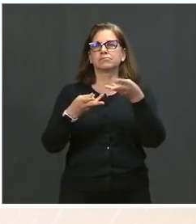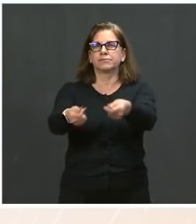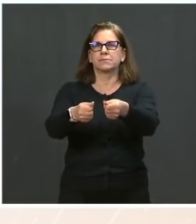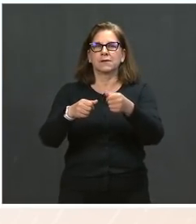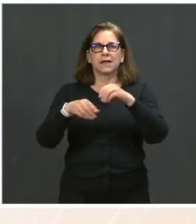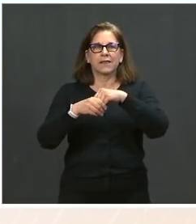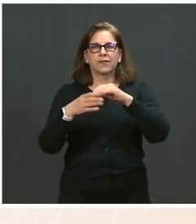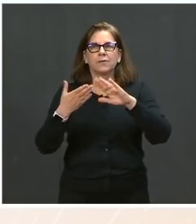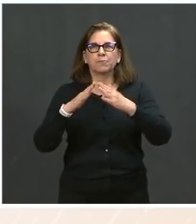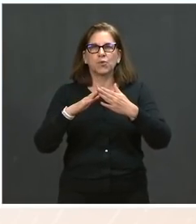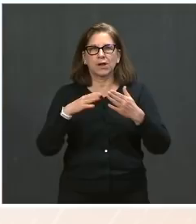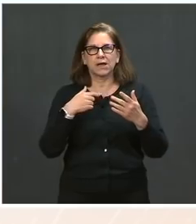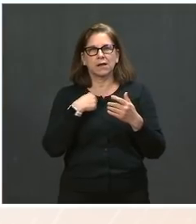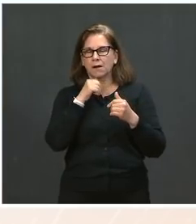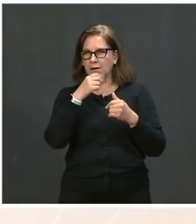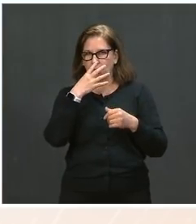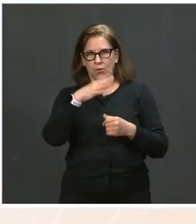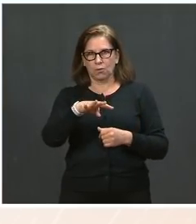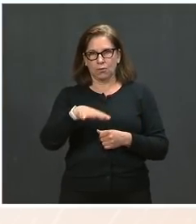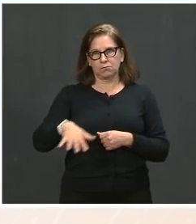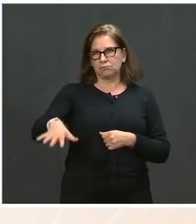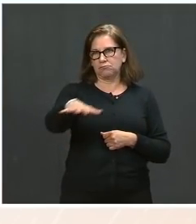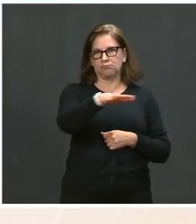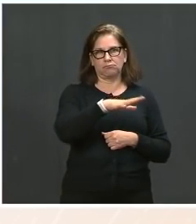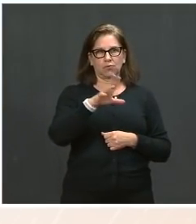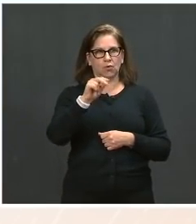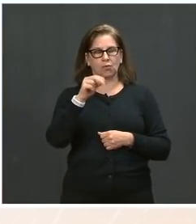people who have been in the shadows of power plants